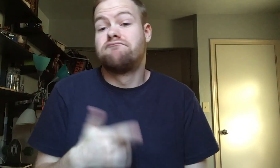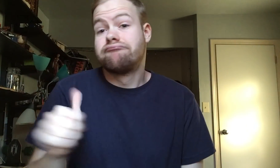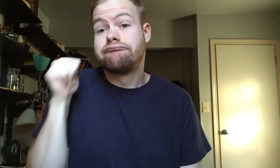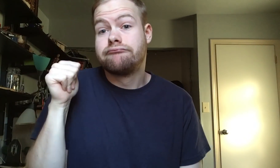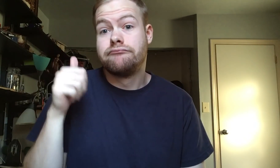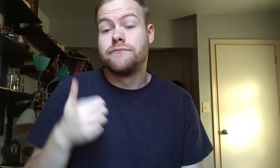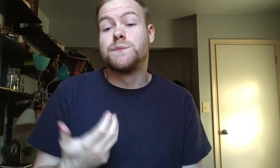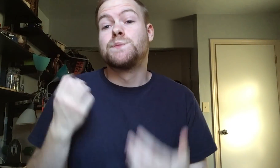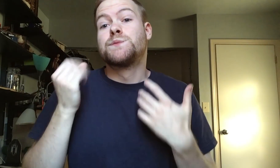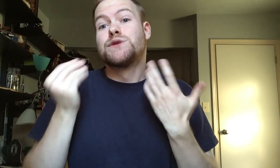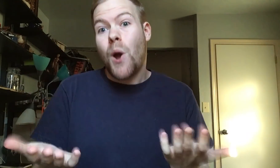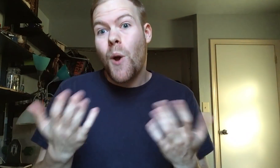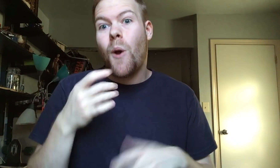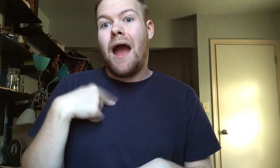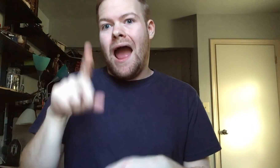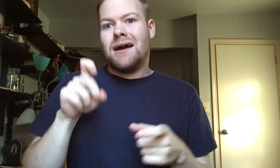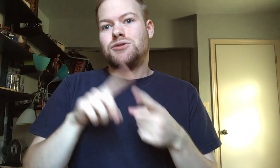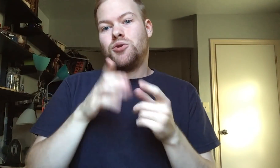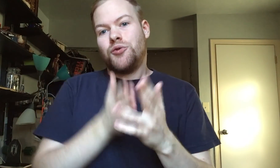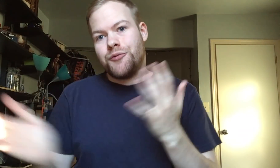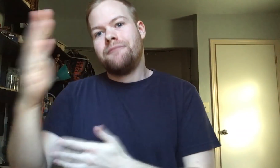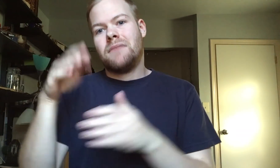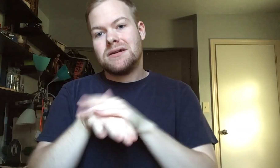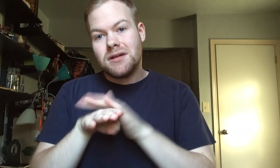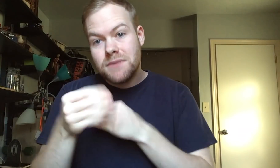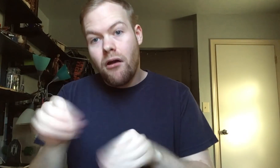But she refused. So I had to go through the Accessibility office,